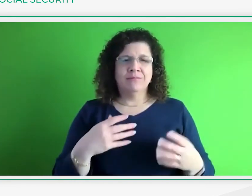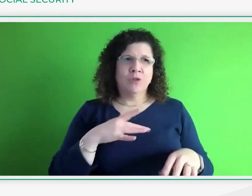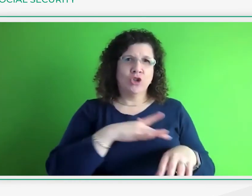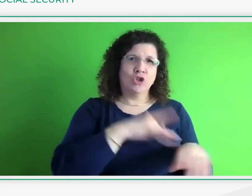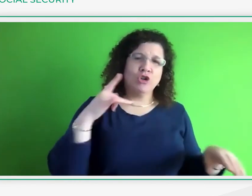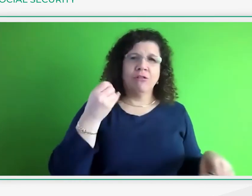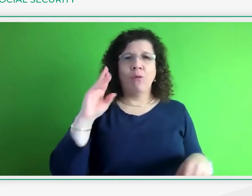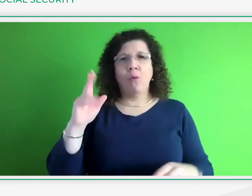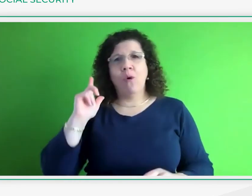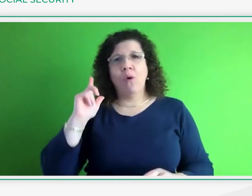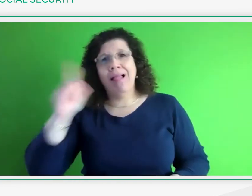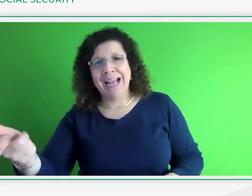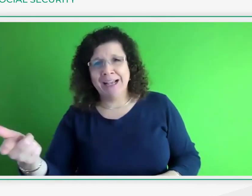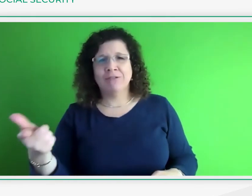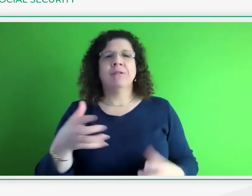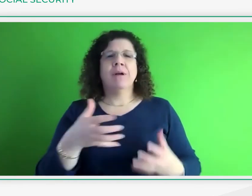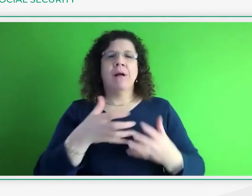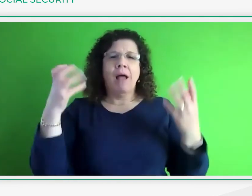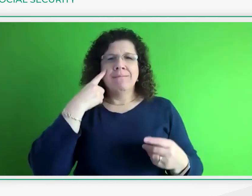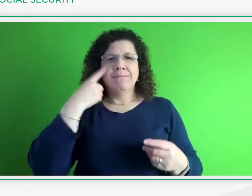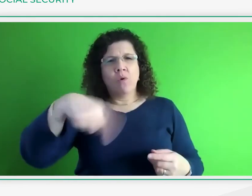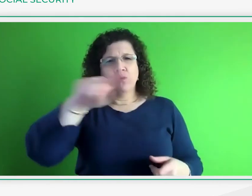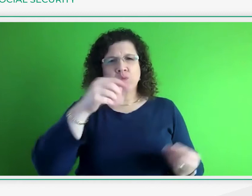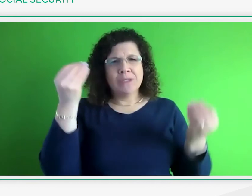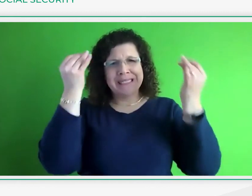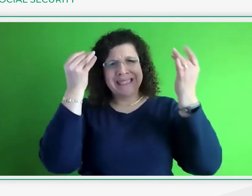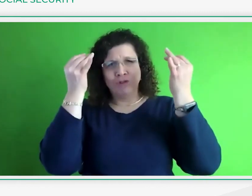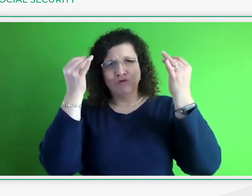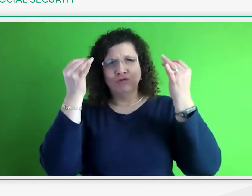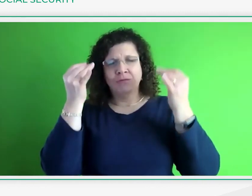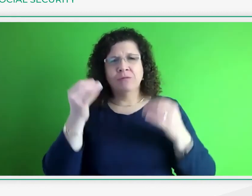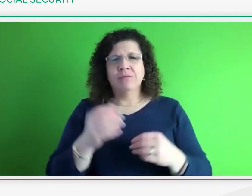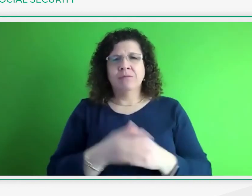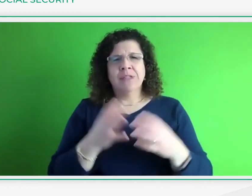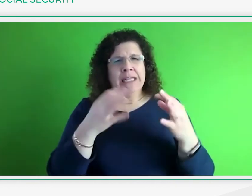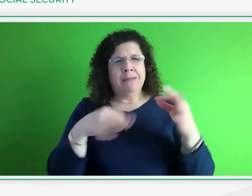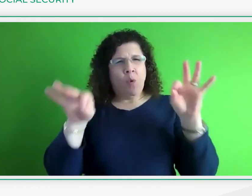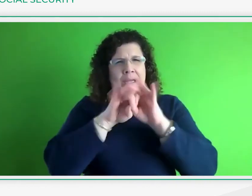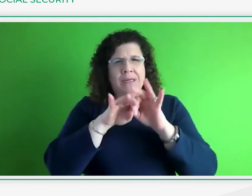You know, they’re plentiful. You can do it earlier, or you can do it later. There's a lot for you to consider.